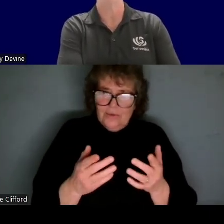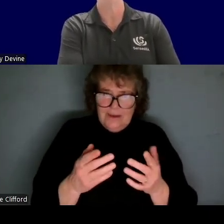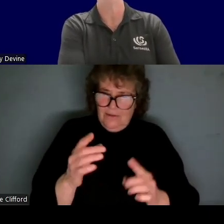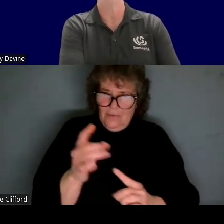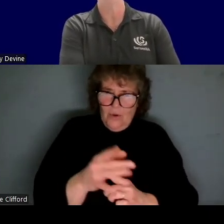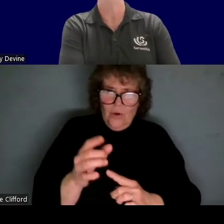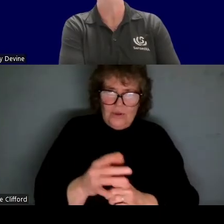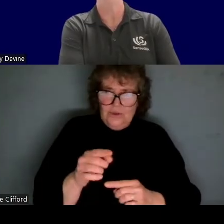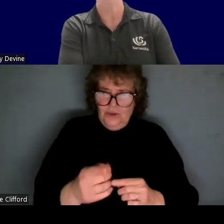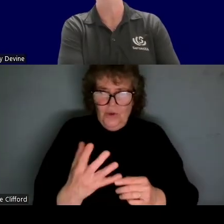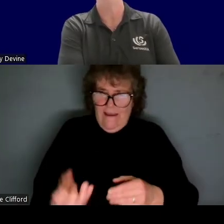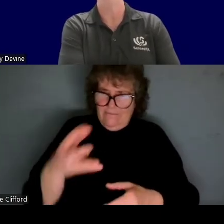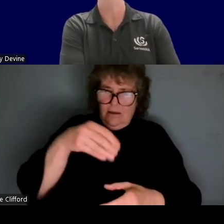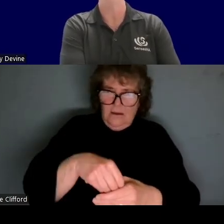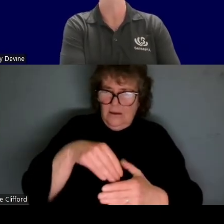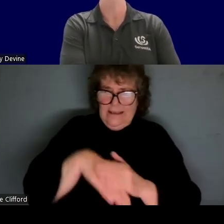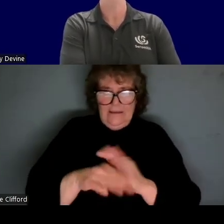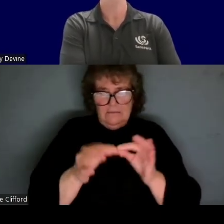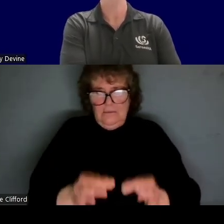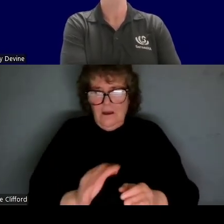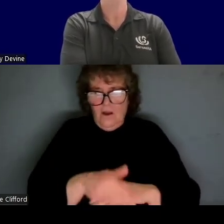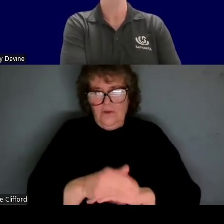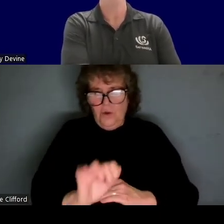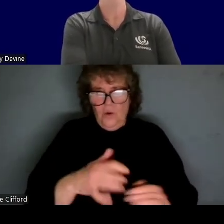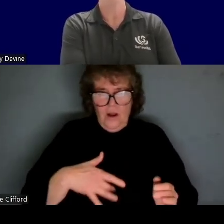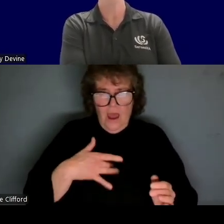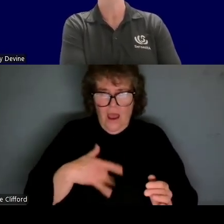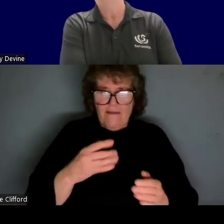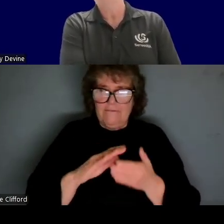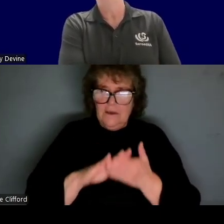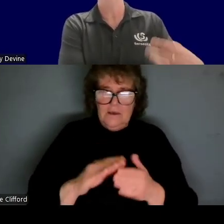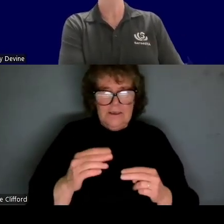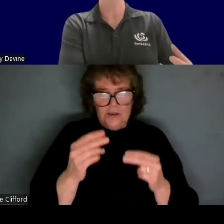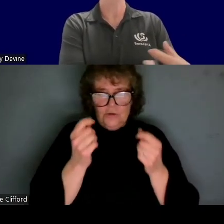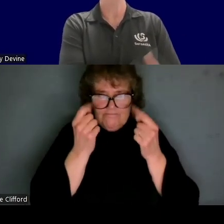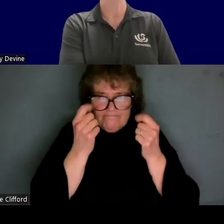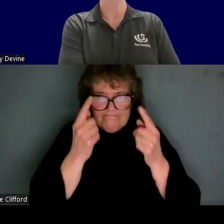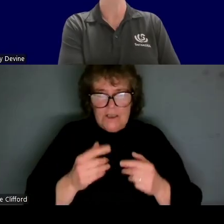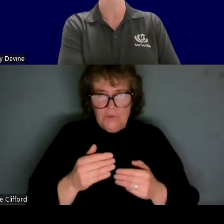with opportunities to develop and understand processes behind a cup of tea appearing in